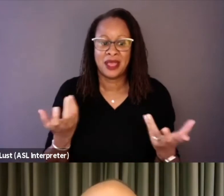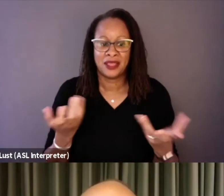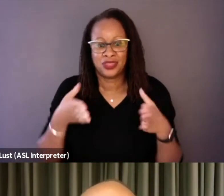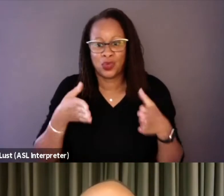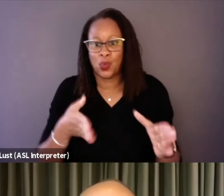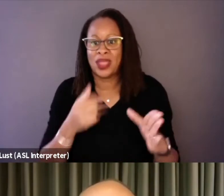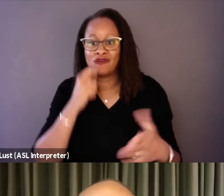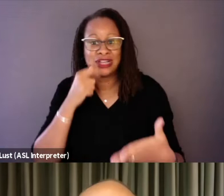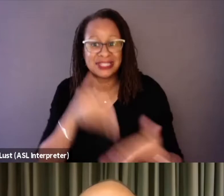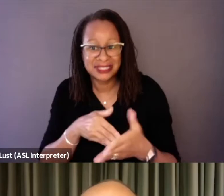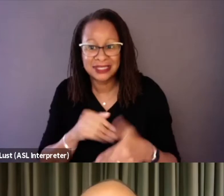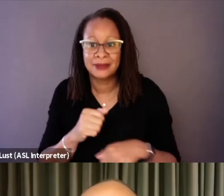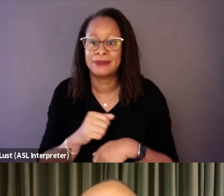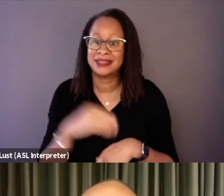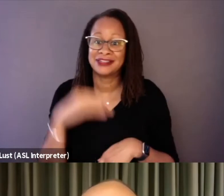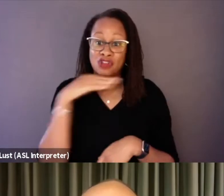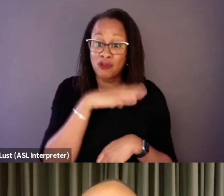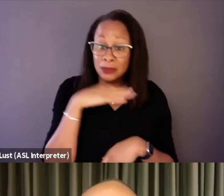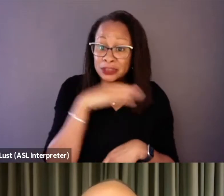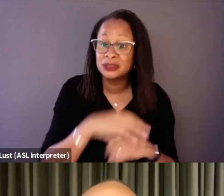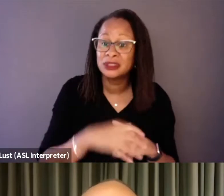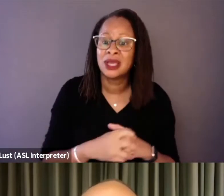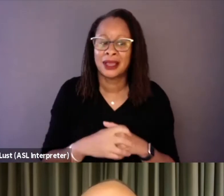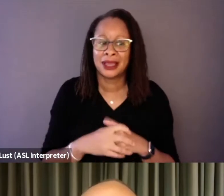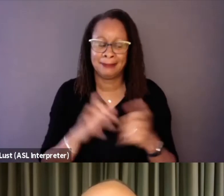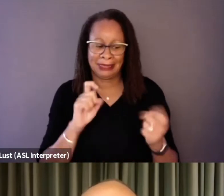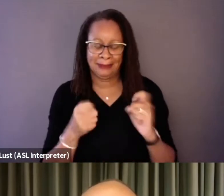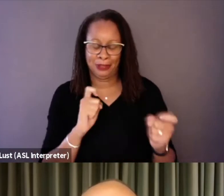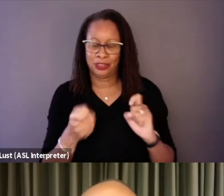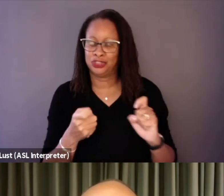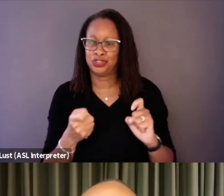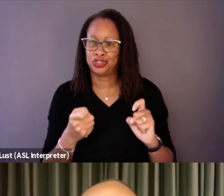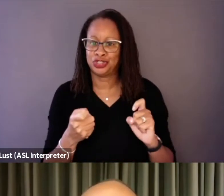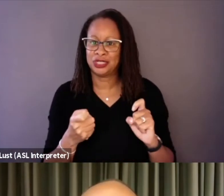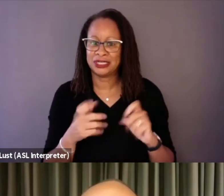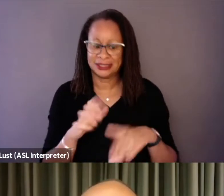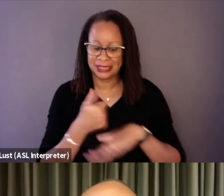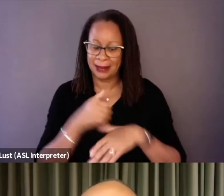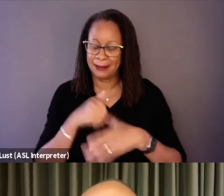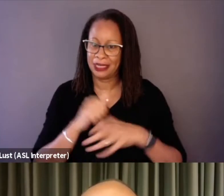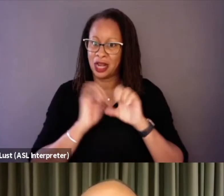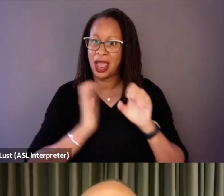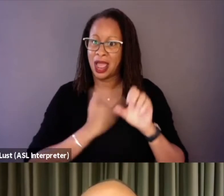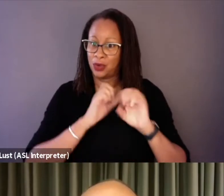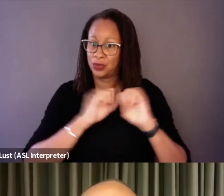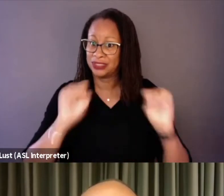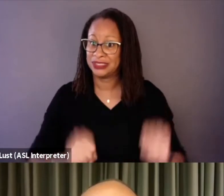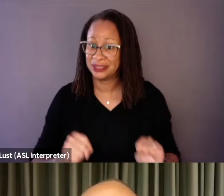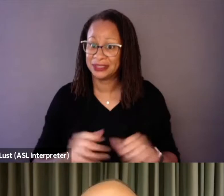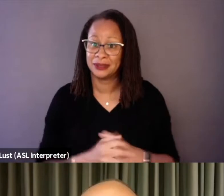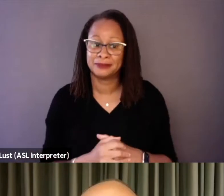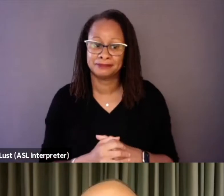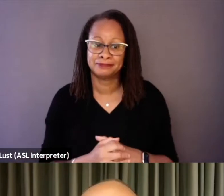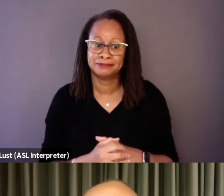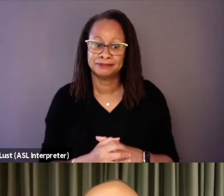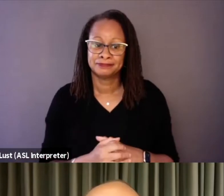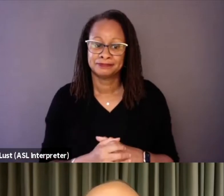and the corruption and the manipulation is baked into the system. And I think making it at this particular time